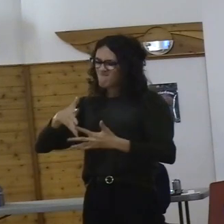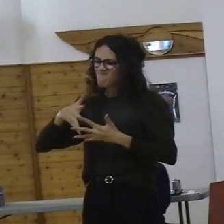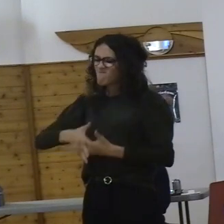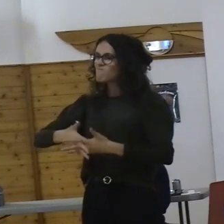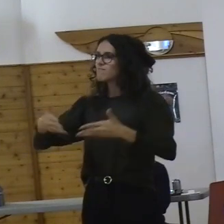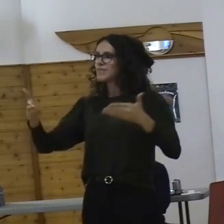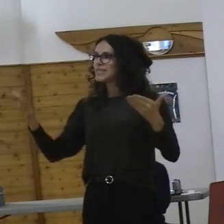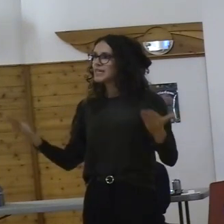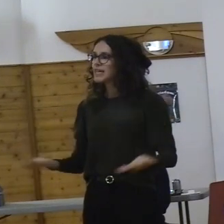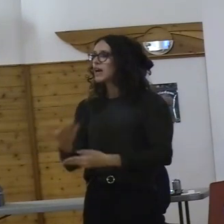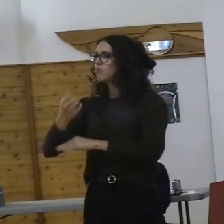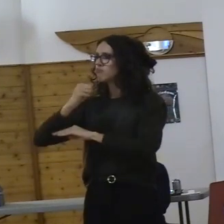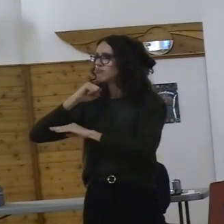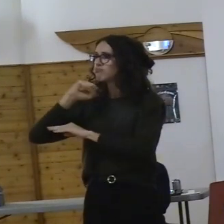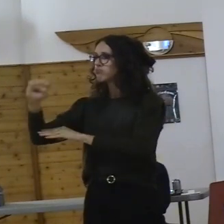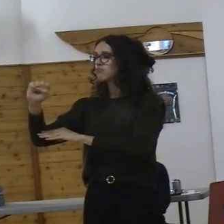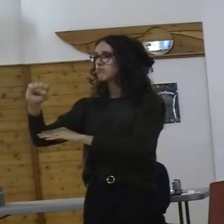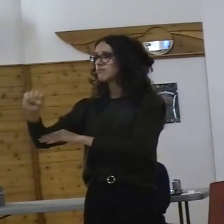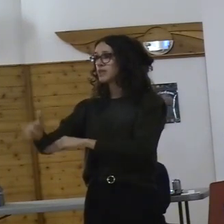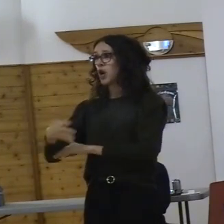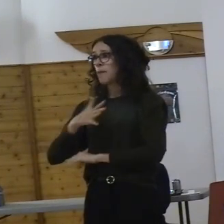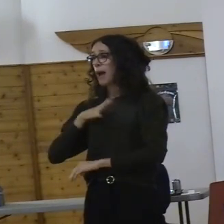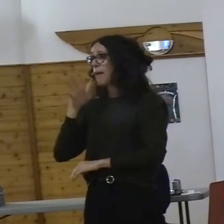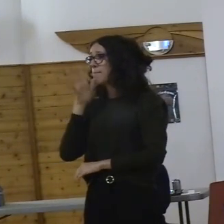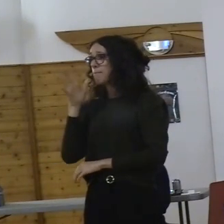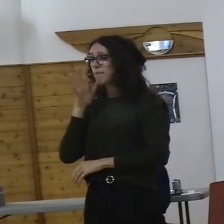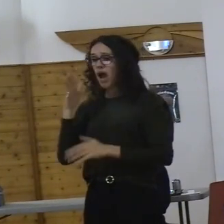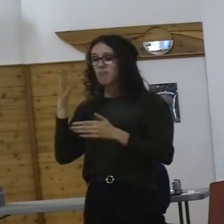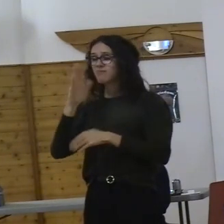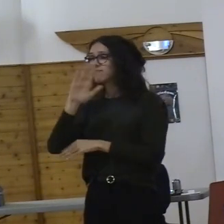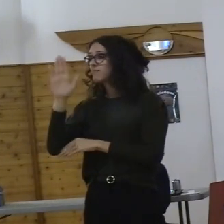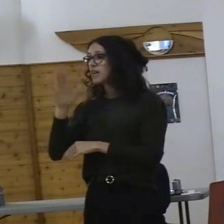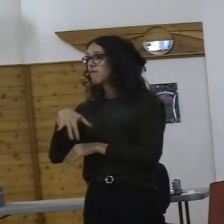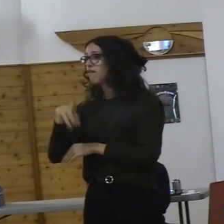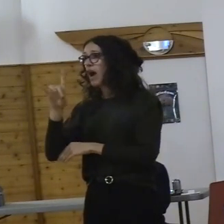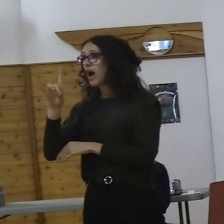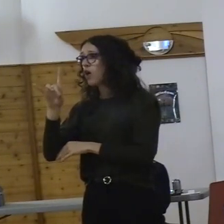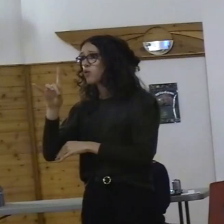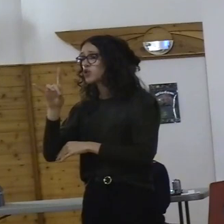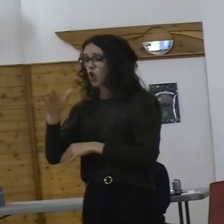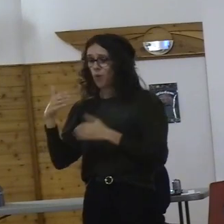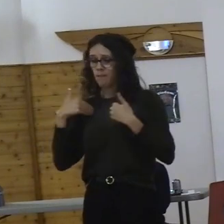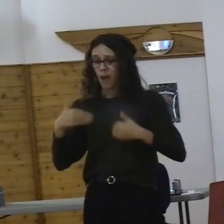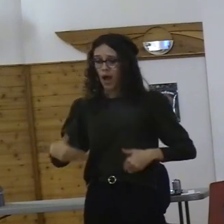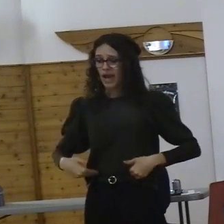Because she doesn't have that closure and my mother is currently lost between this world and the spirit world.